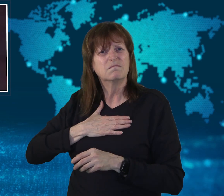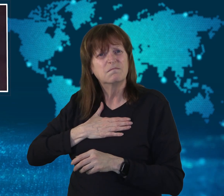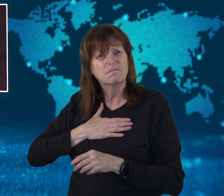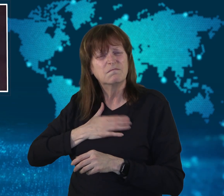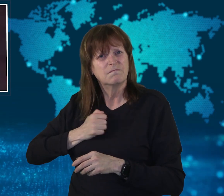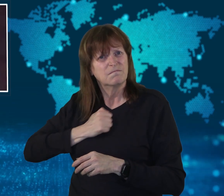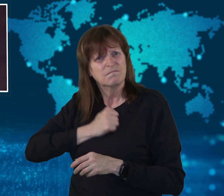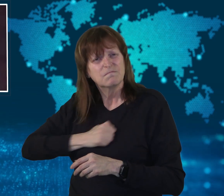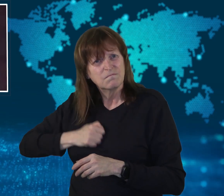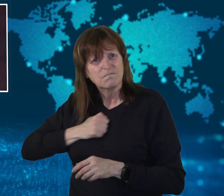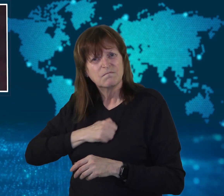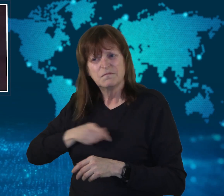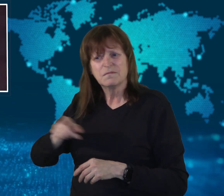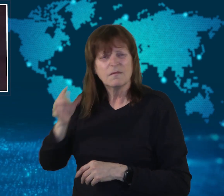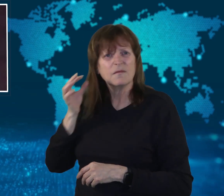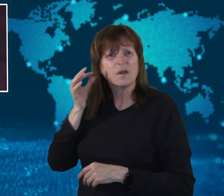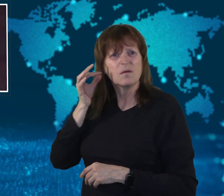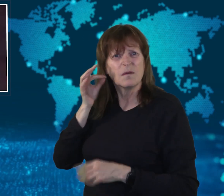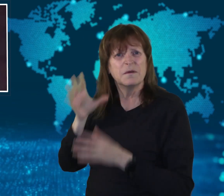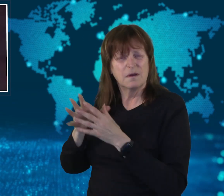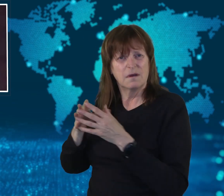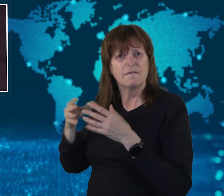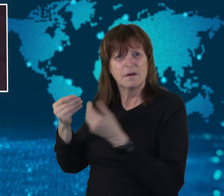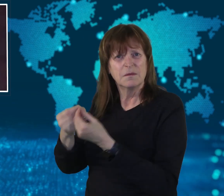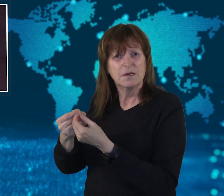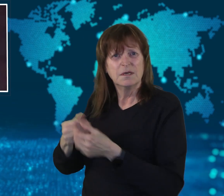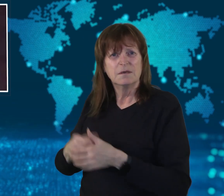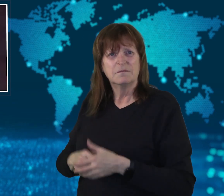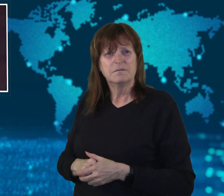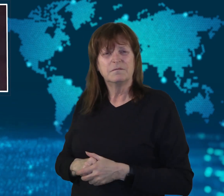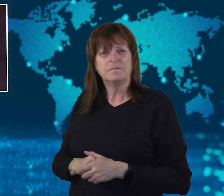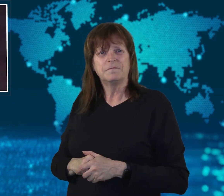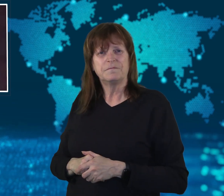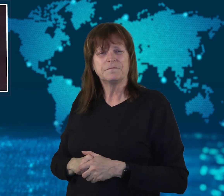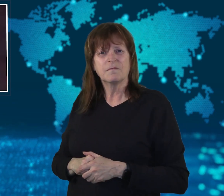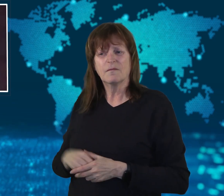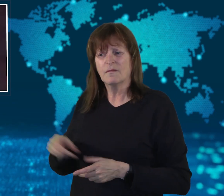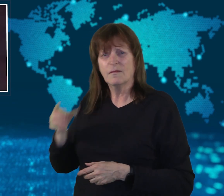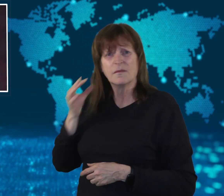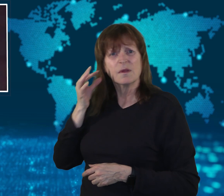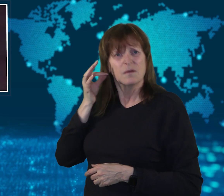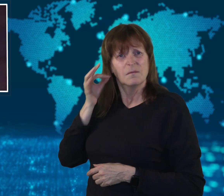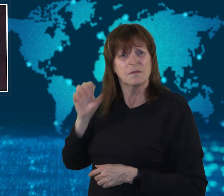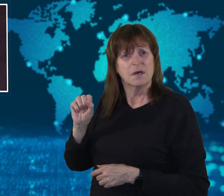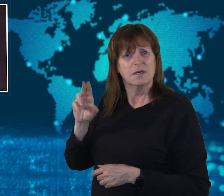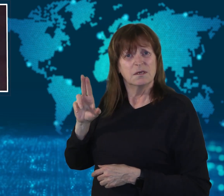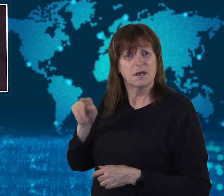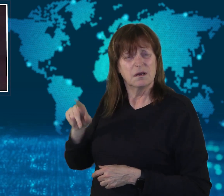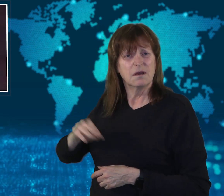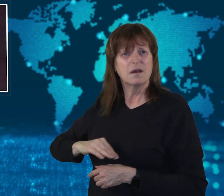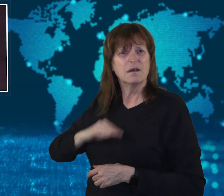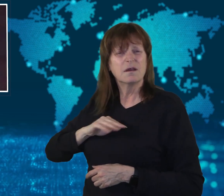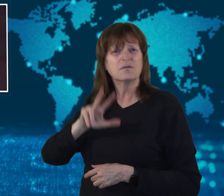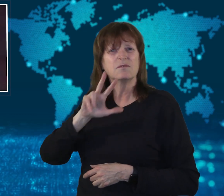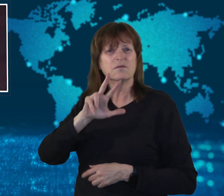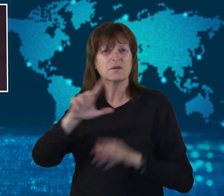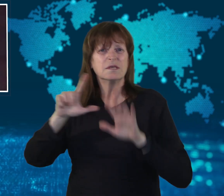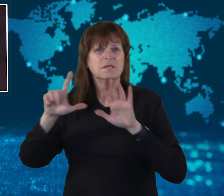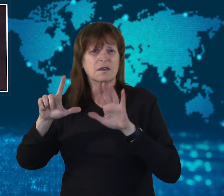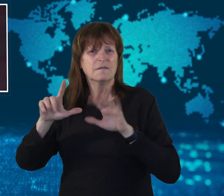Local officials also expressed their sympathy to Sun's family.